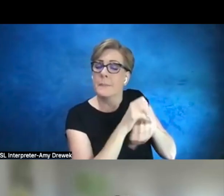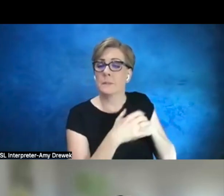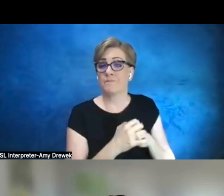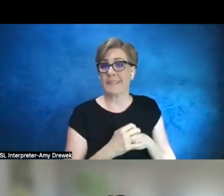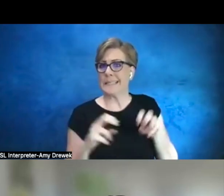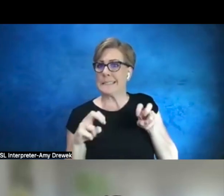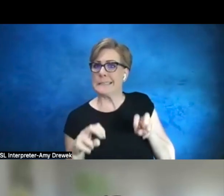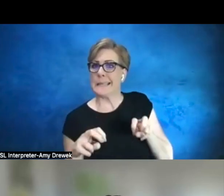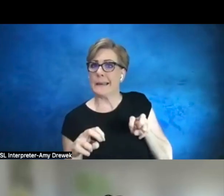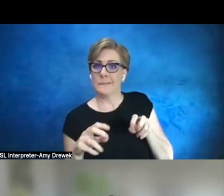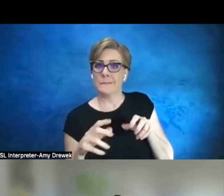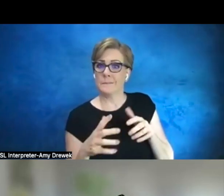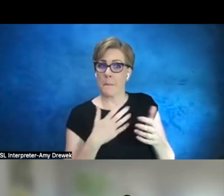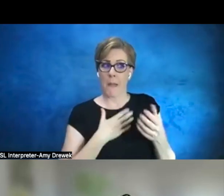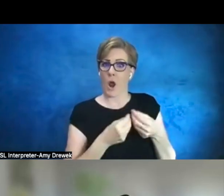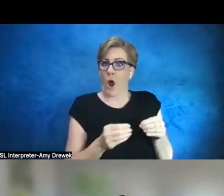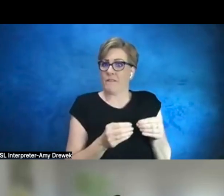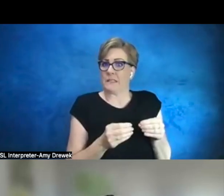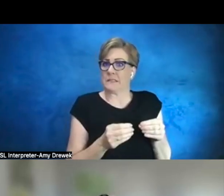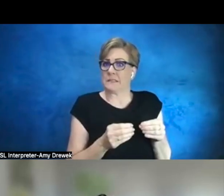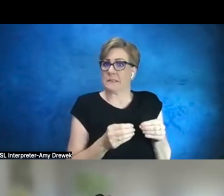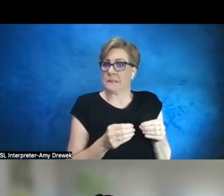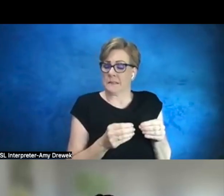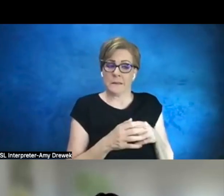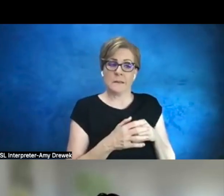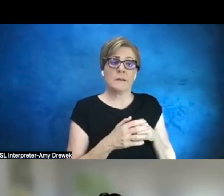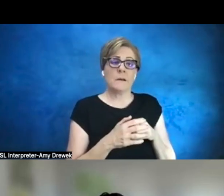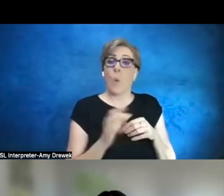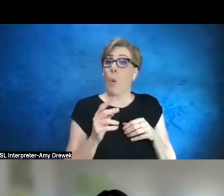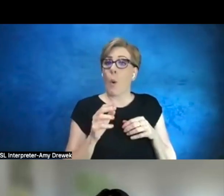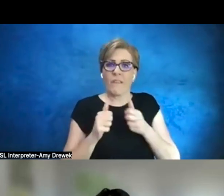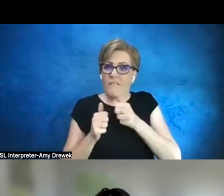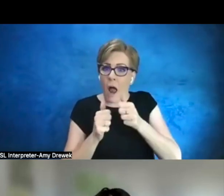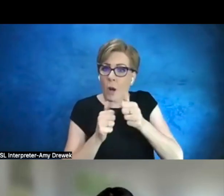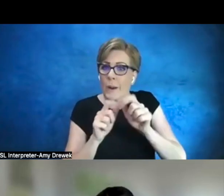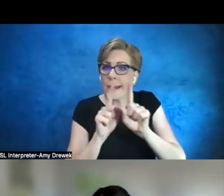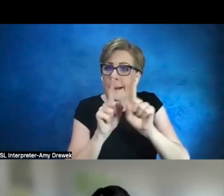know, work on -- or have some of their work calls. Following folks through their quality checks,